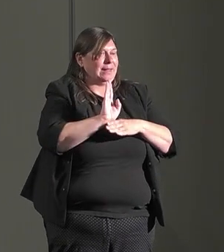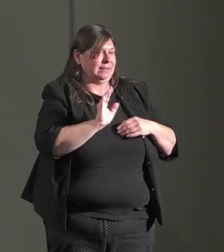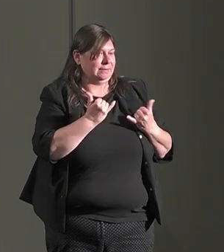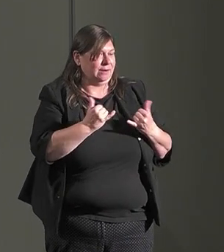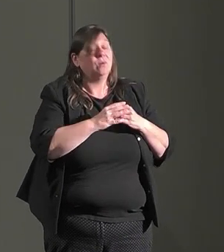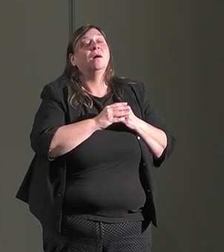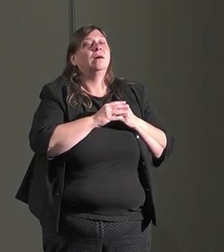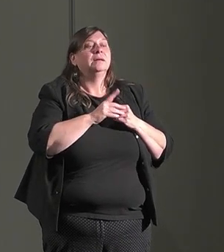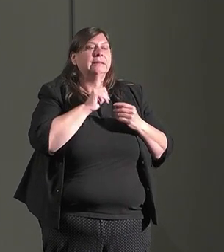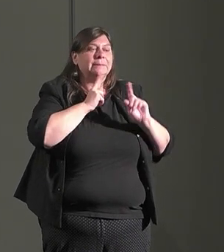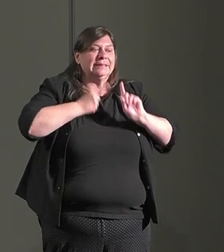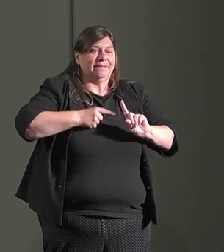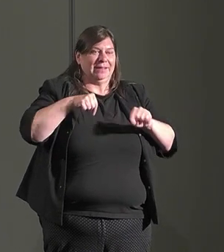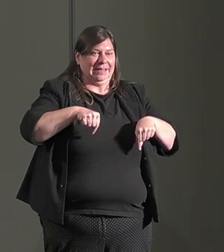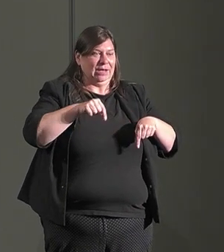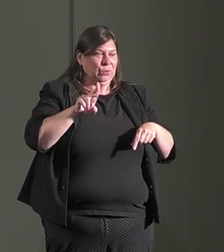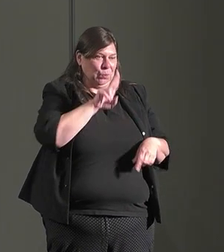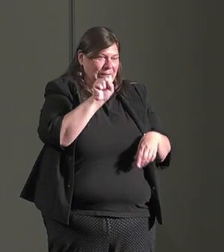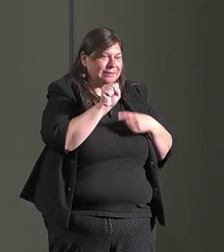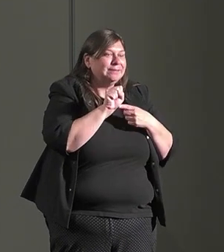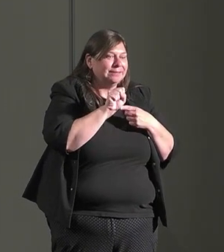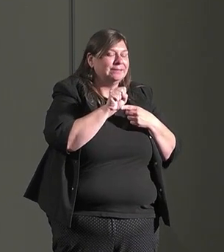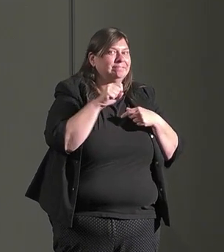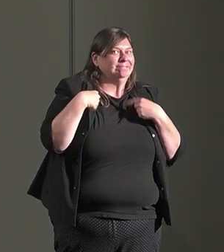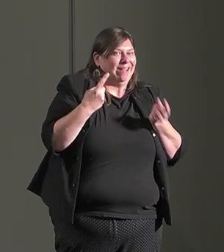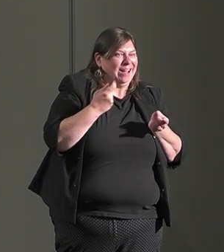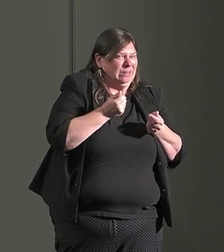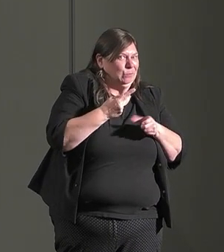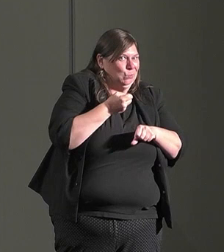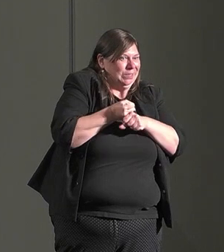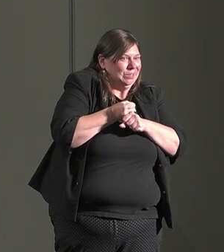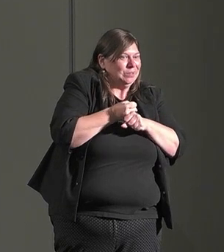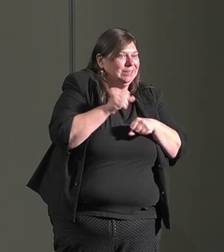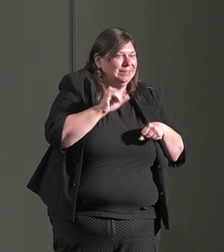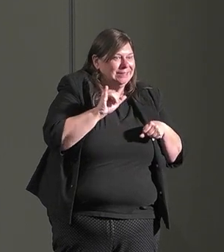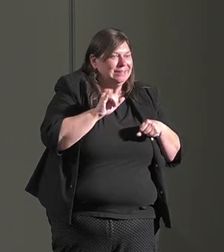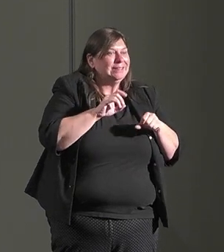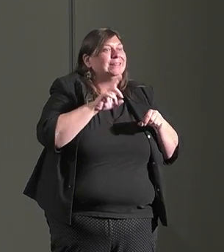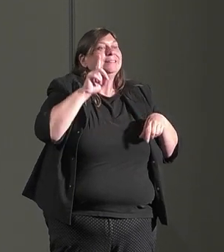Specifically, here domestically over the last couple years like the Department of Justice and